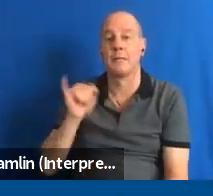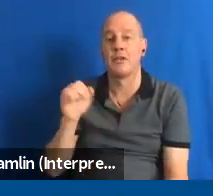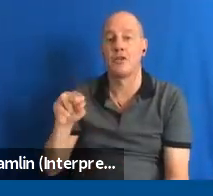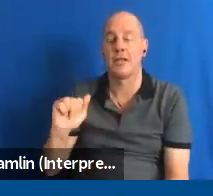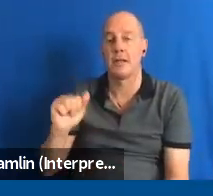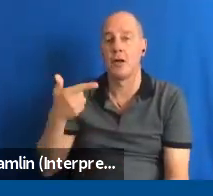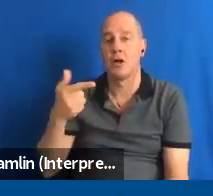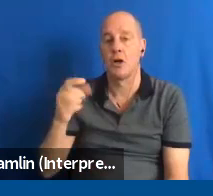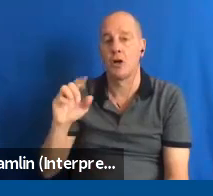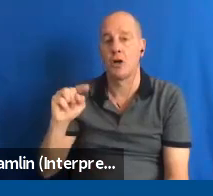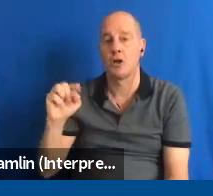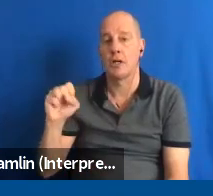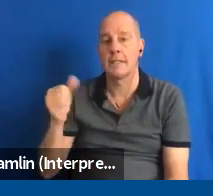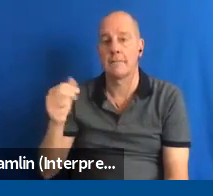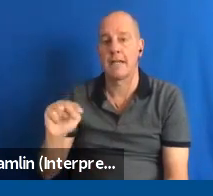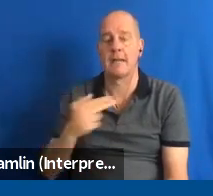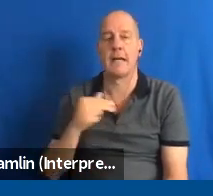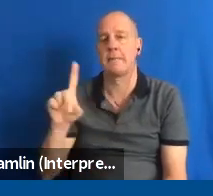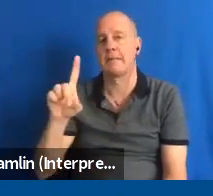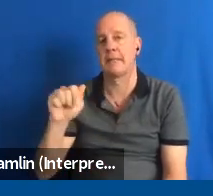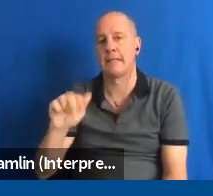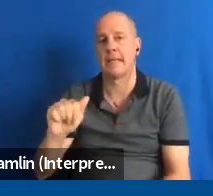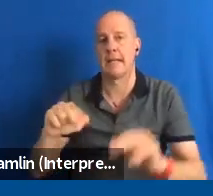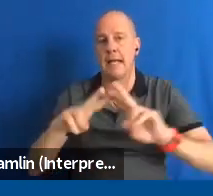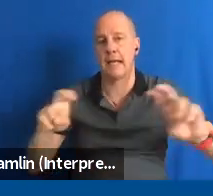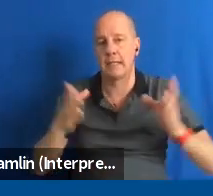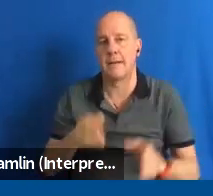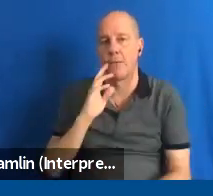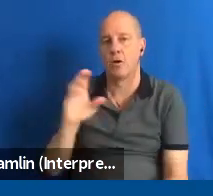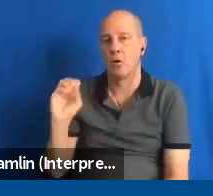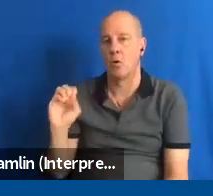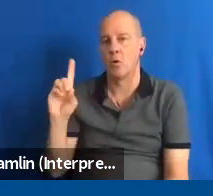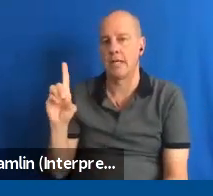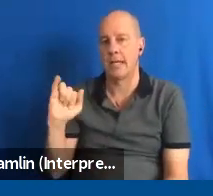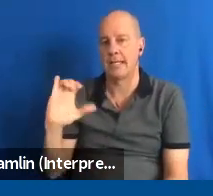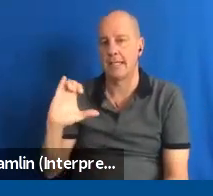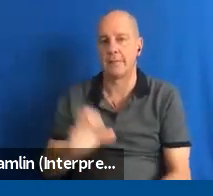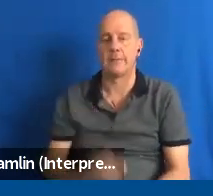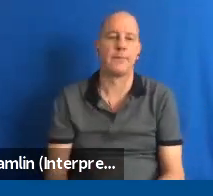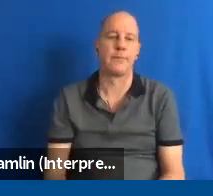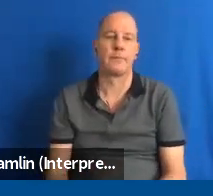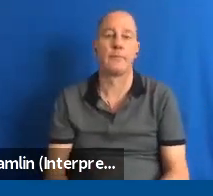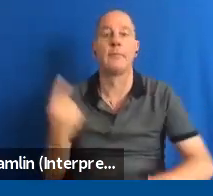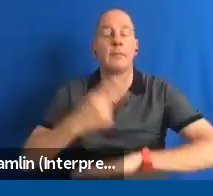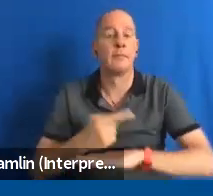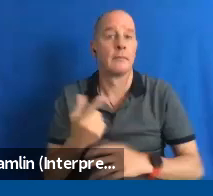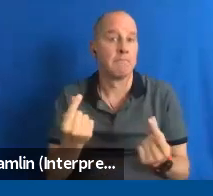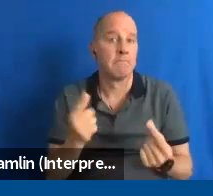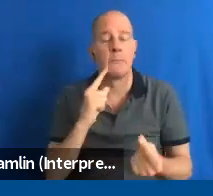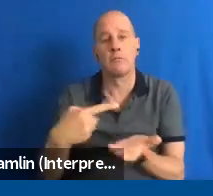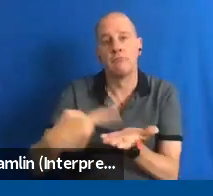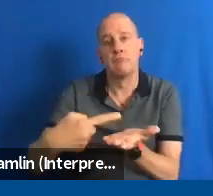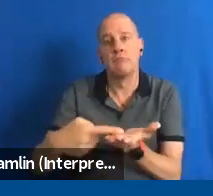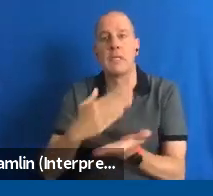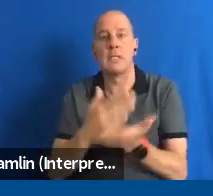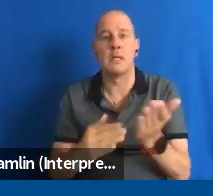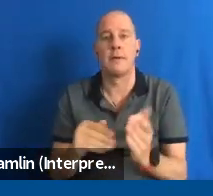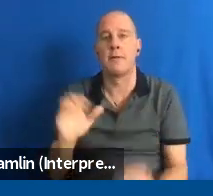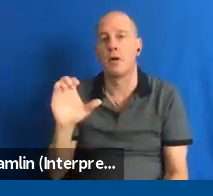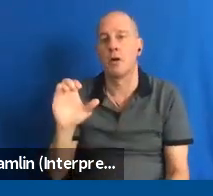the data analyst for ODIC. And today I'll be talking about some of the COVID 19